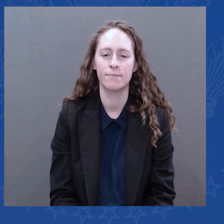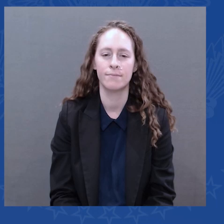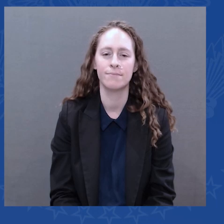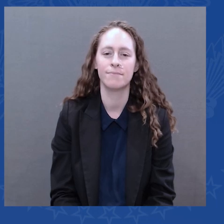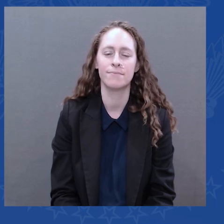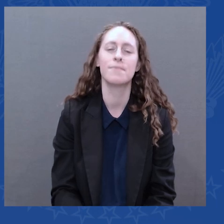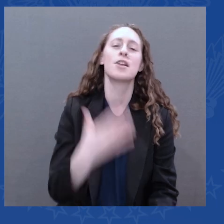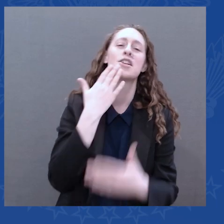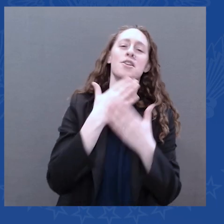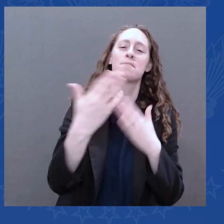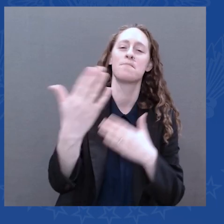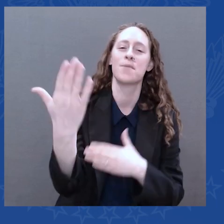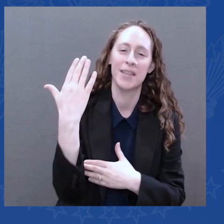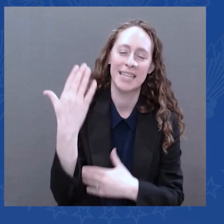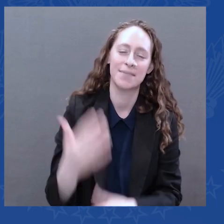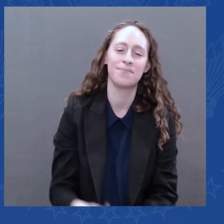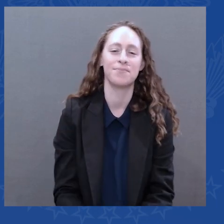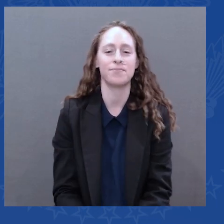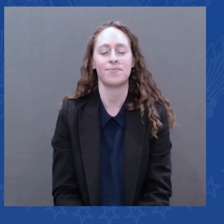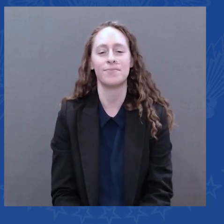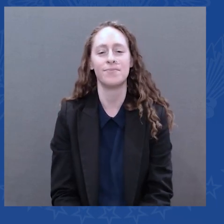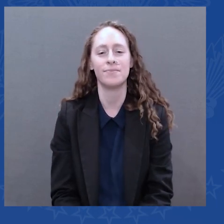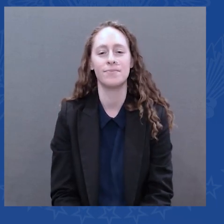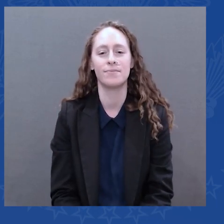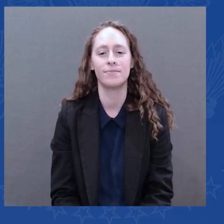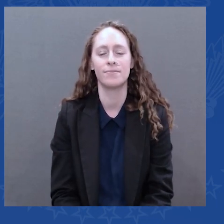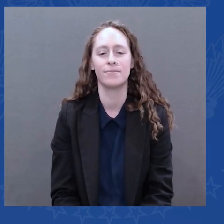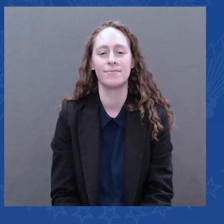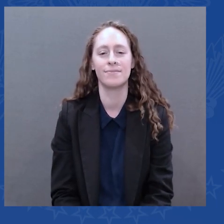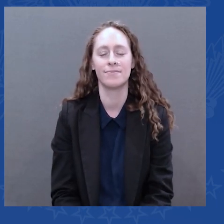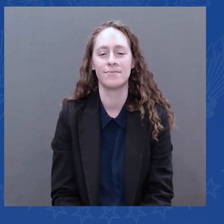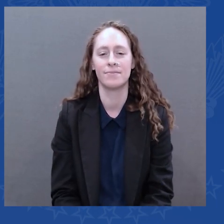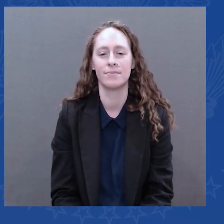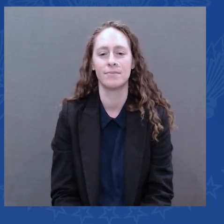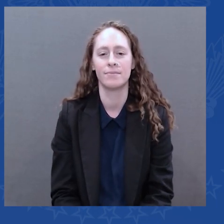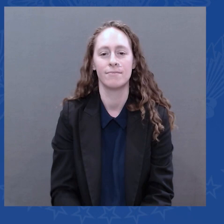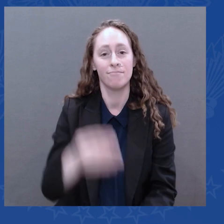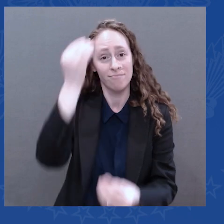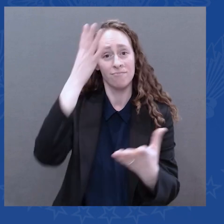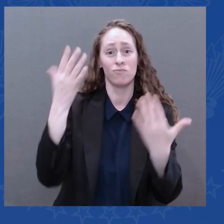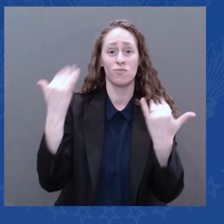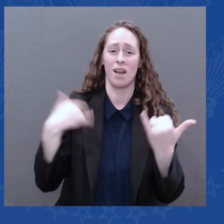President Biden: Good morning. Today I'm proud to once again be standing together with President von der Leyen